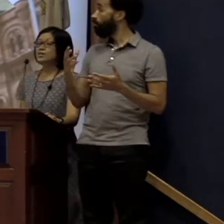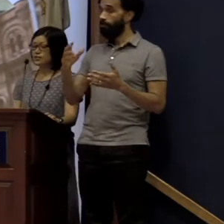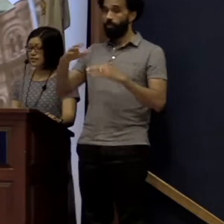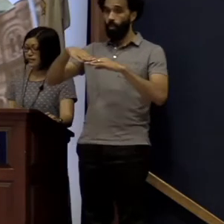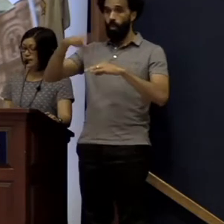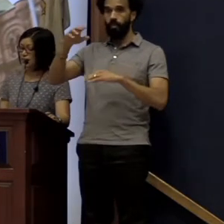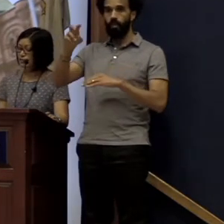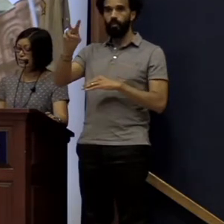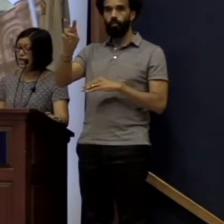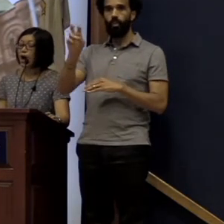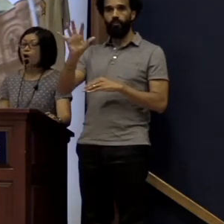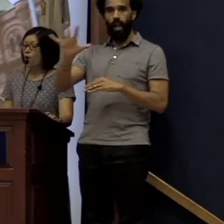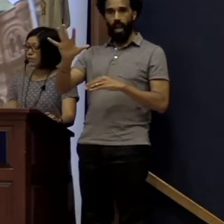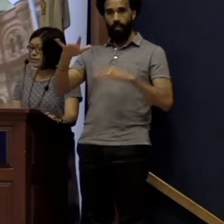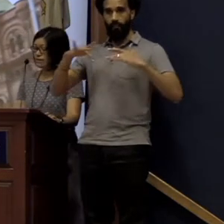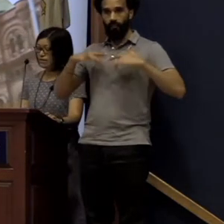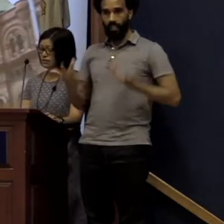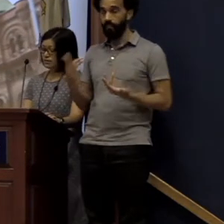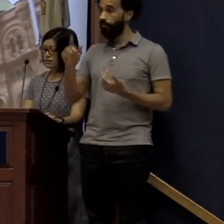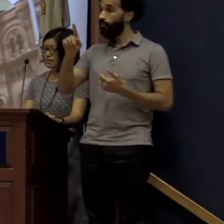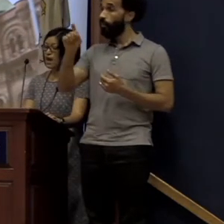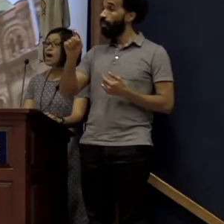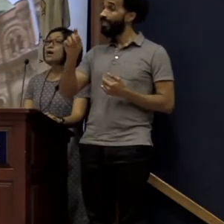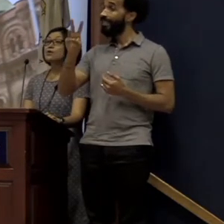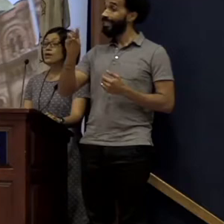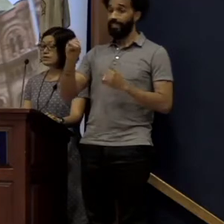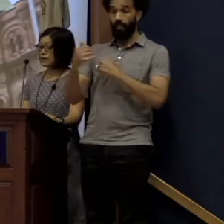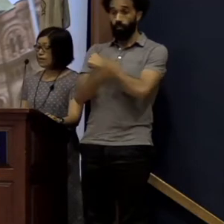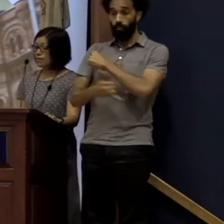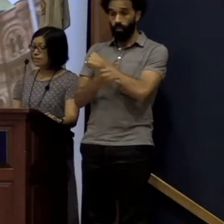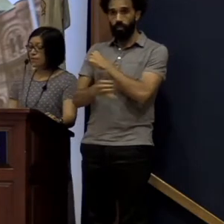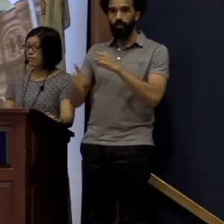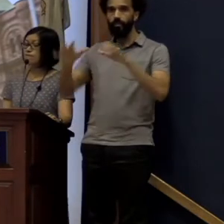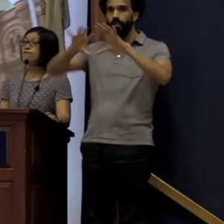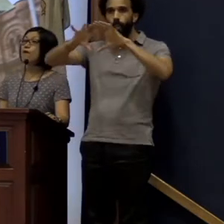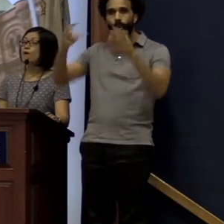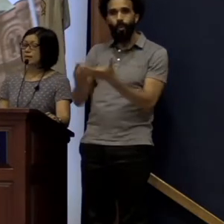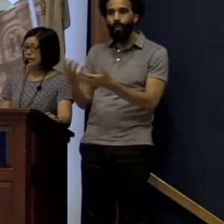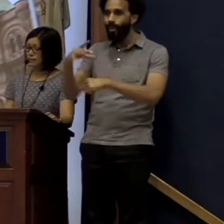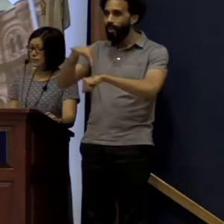160 countries all seven continents across the globe over 4 million protesters